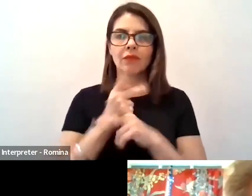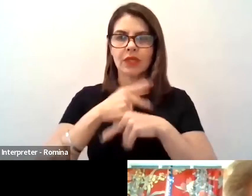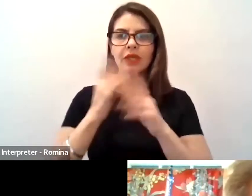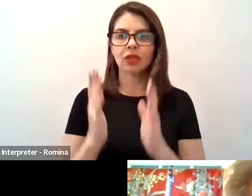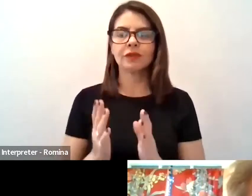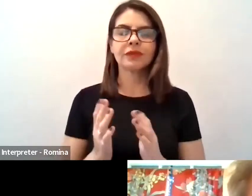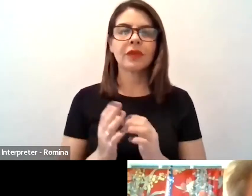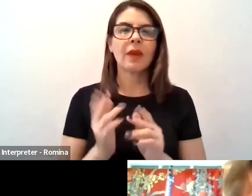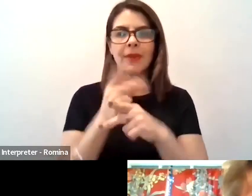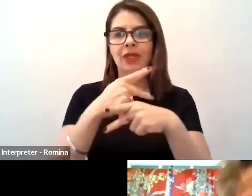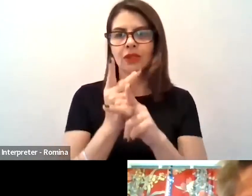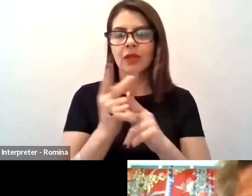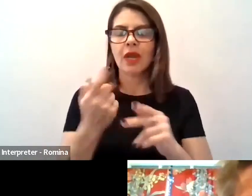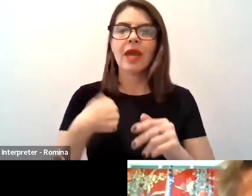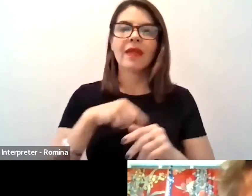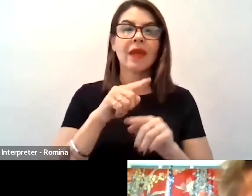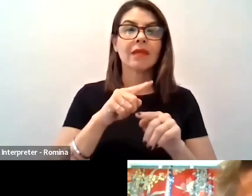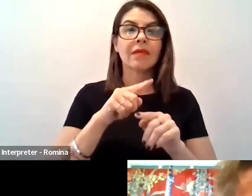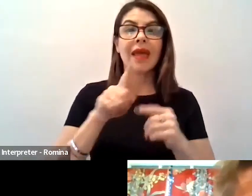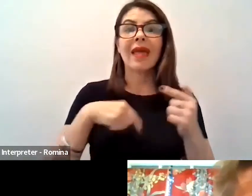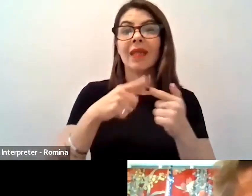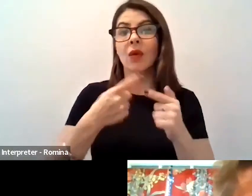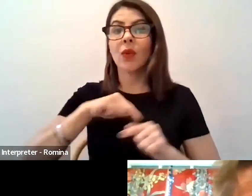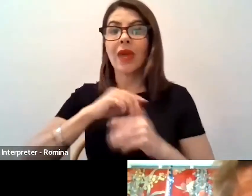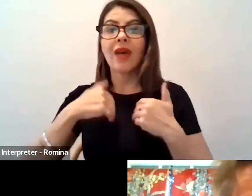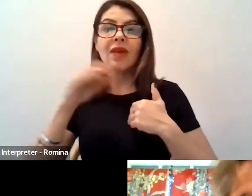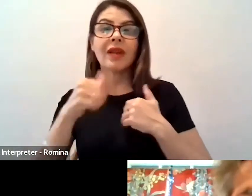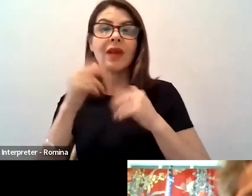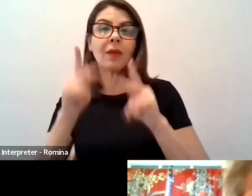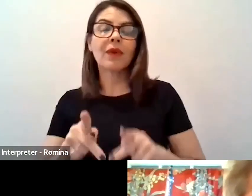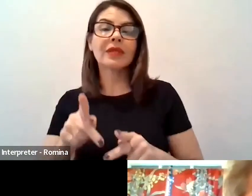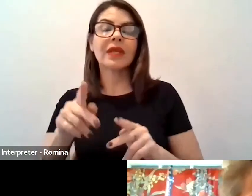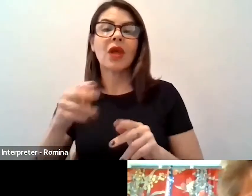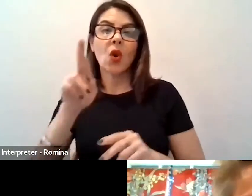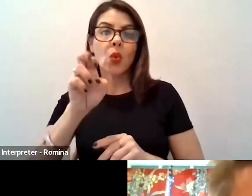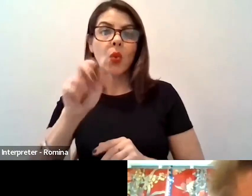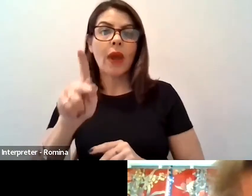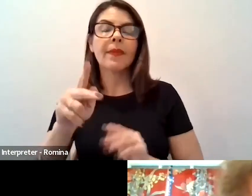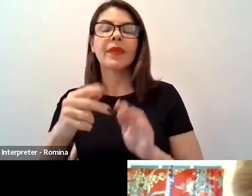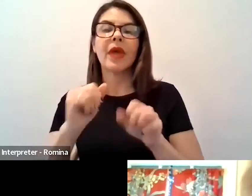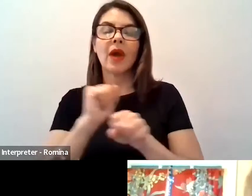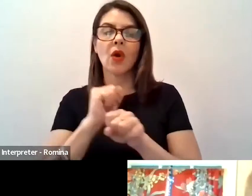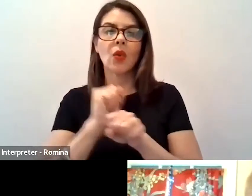And then we have the other rep there works in Georgia 50% of the time. And then is the southeast.